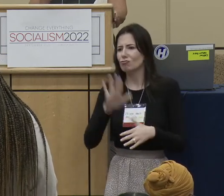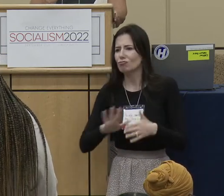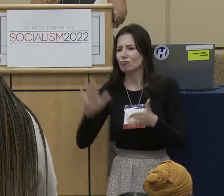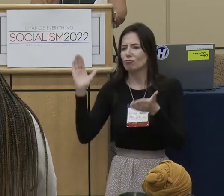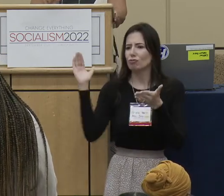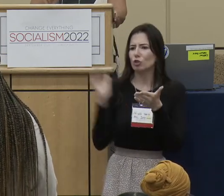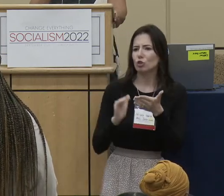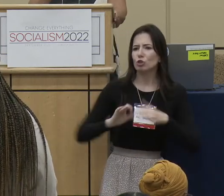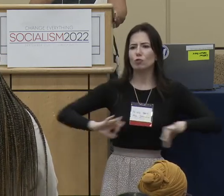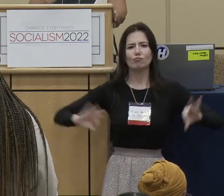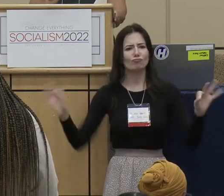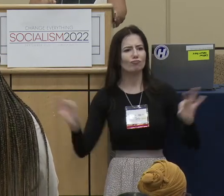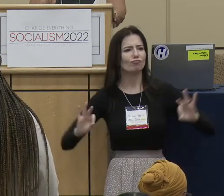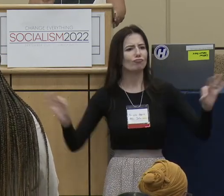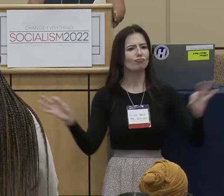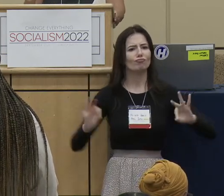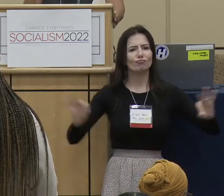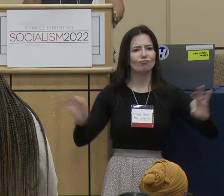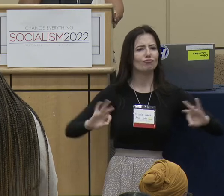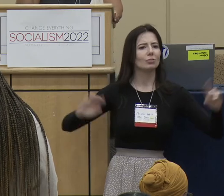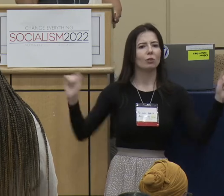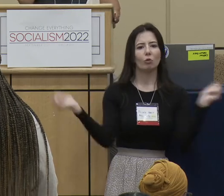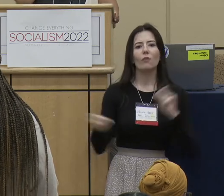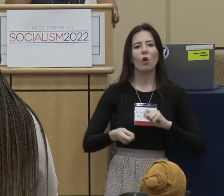my humanity and dignity. So, to never reduce that to trivial